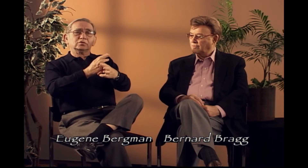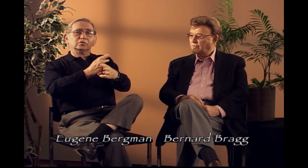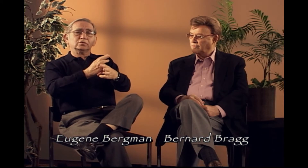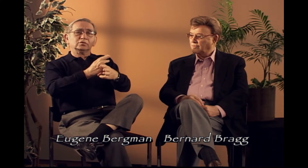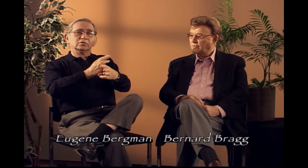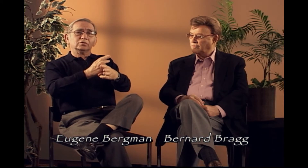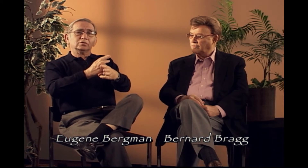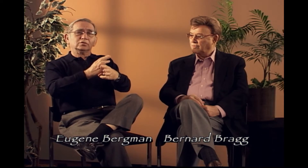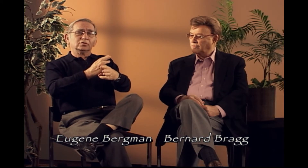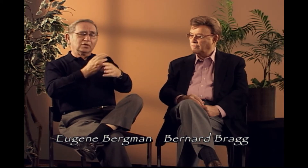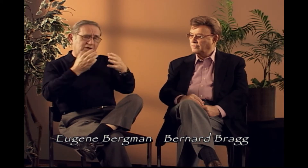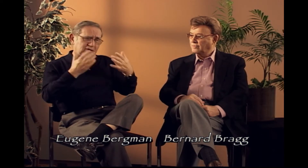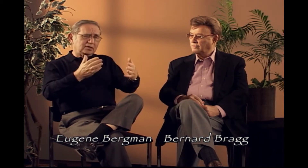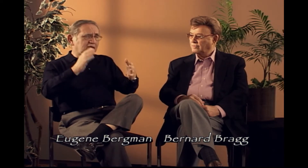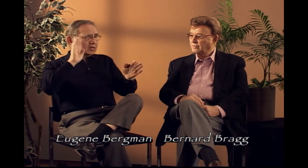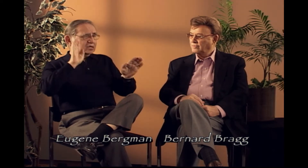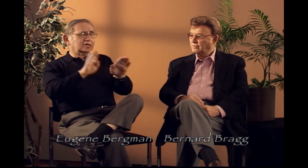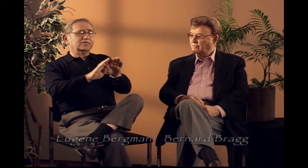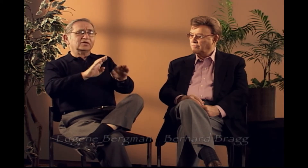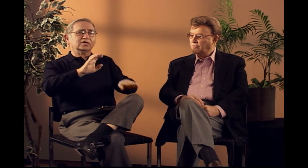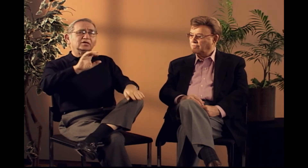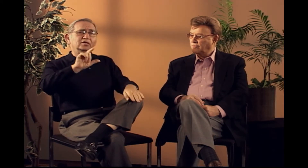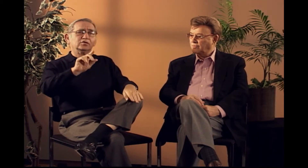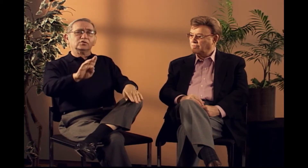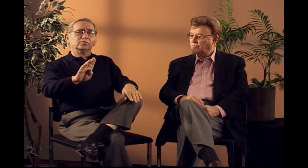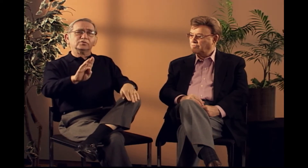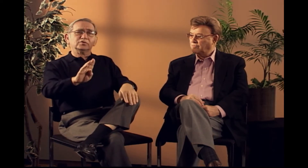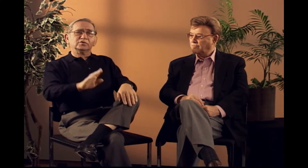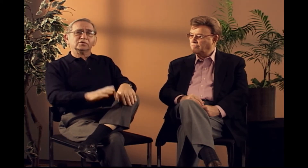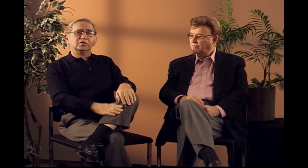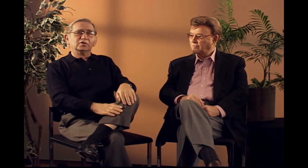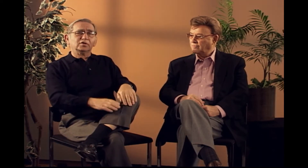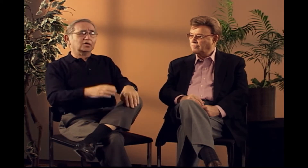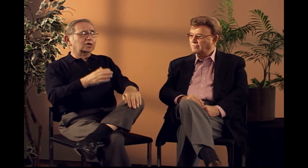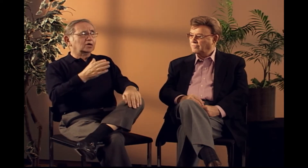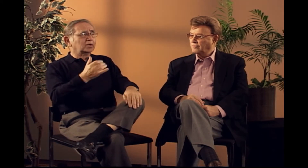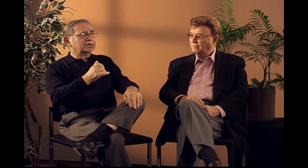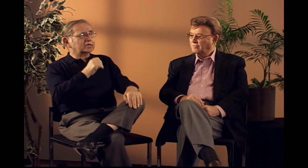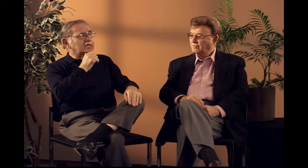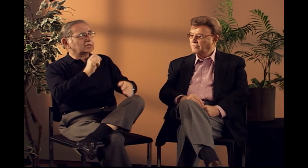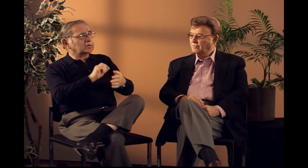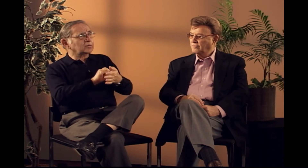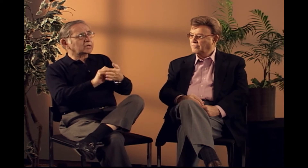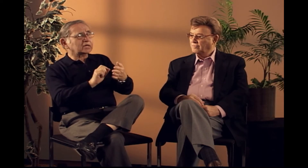So what's the heart of a deaf world? Well, it's the deaf club.